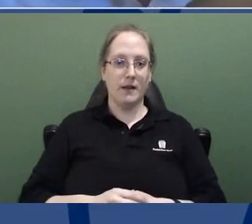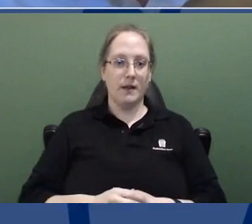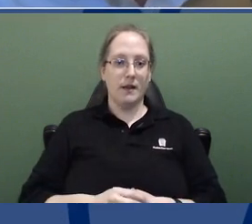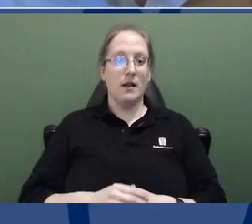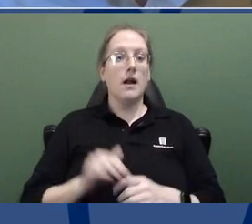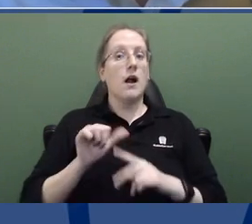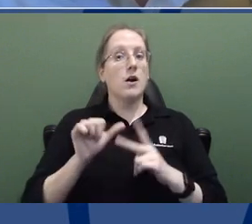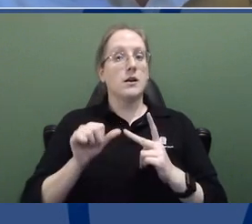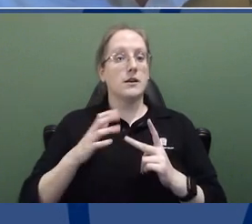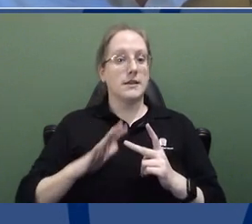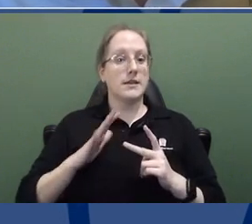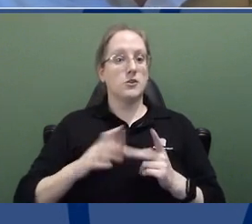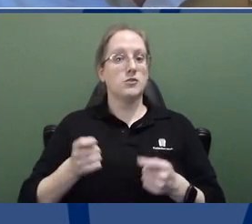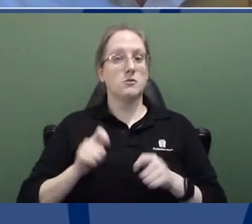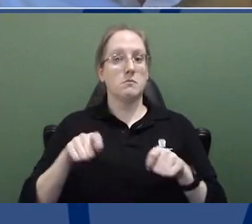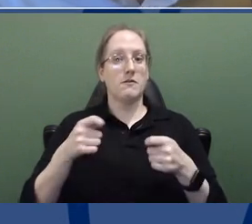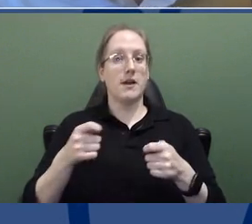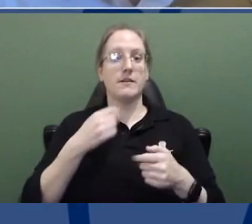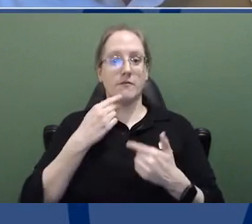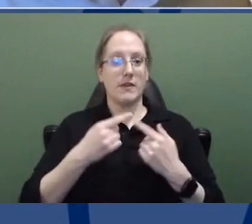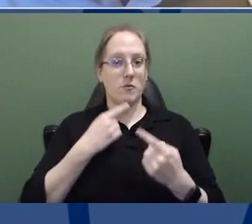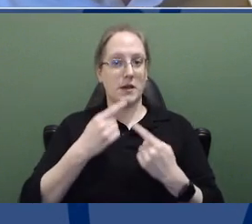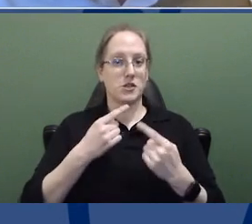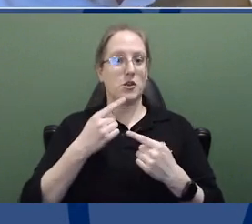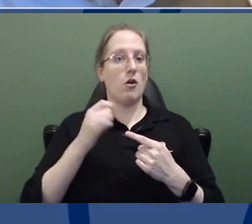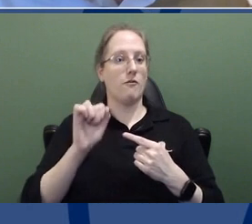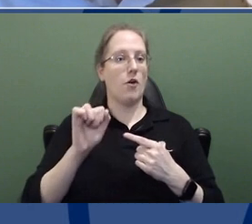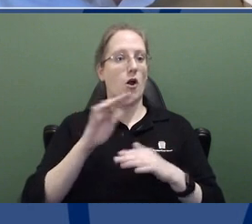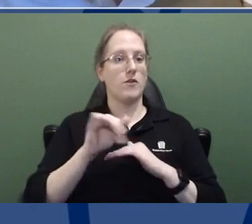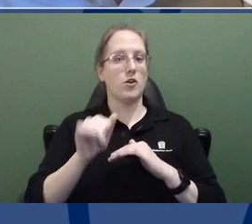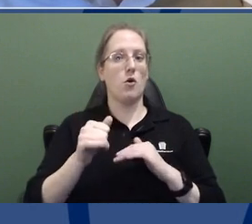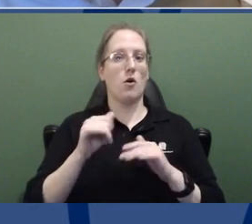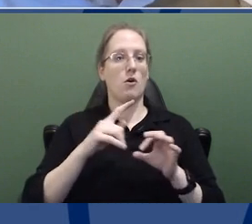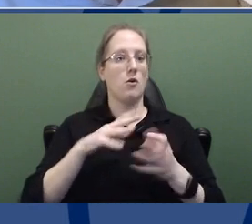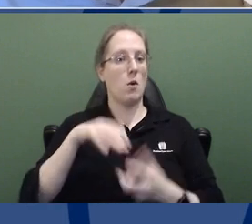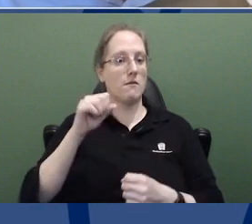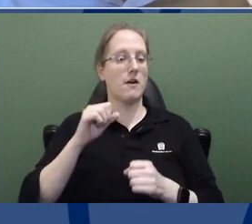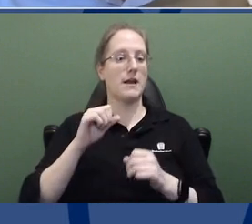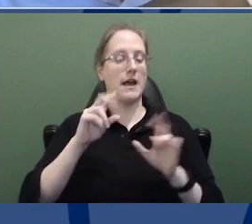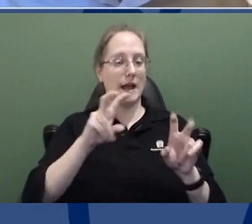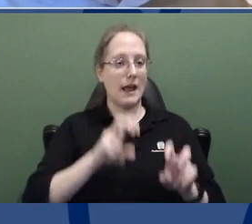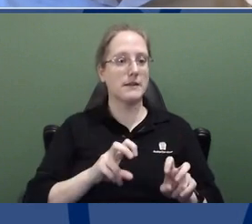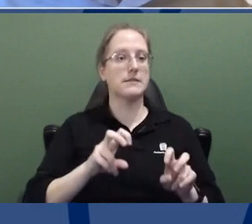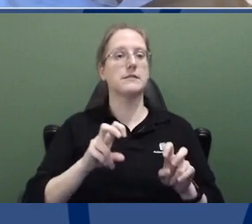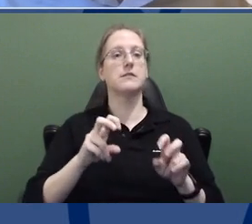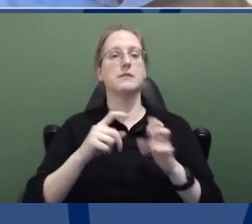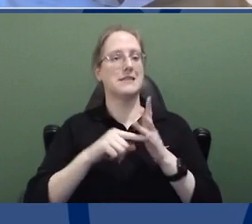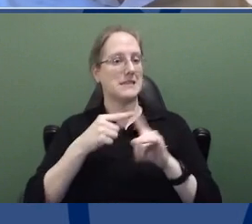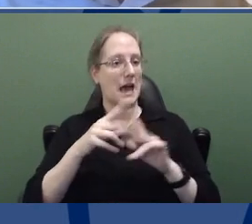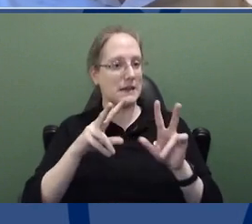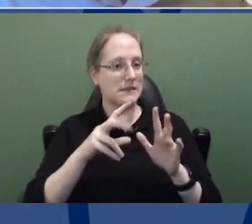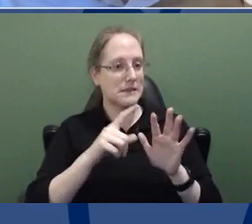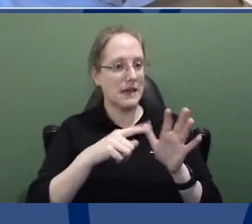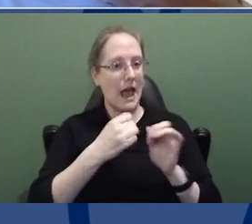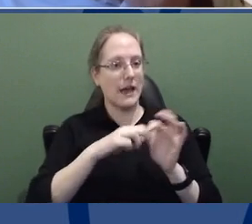of your qualified accountant, tax agent or BAS agent for verification of turnover decline